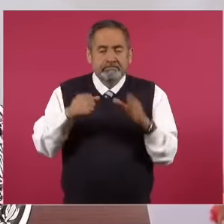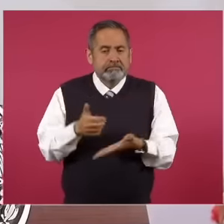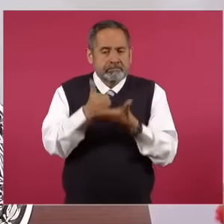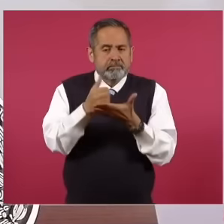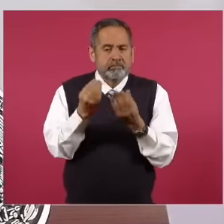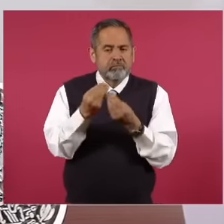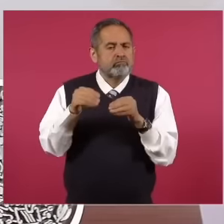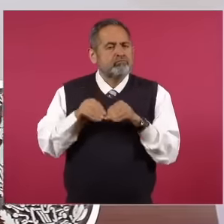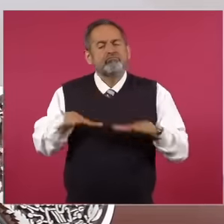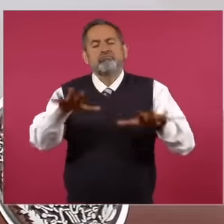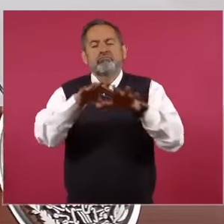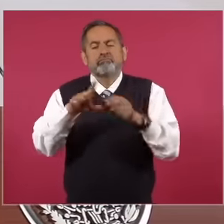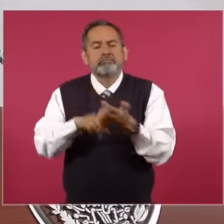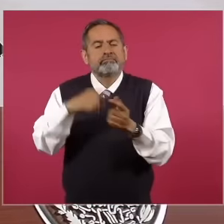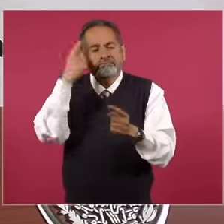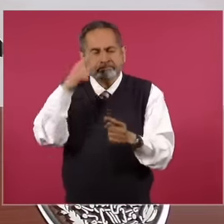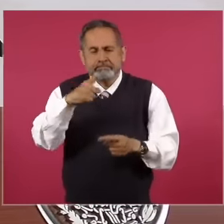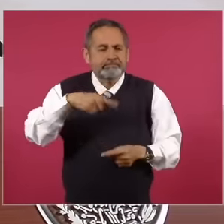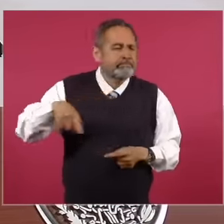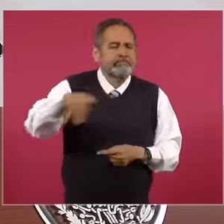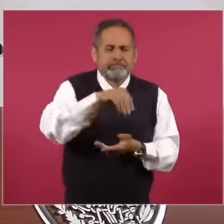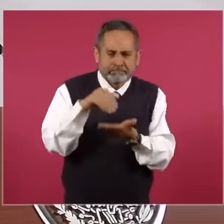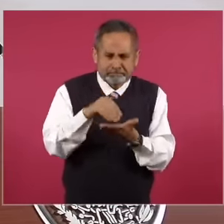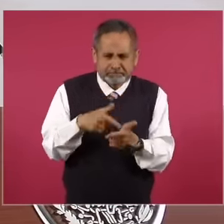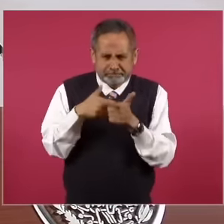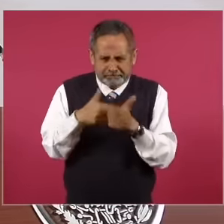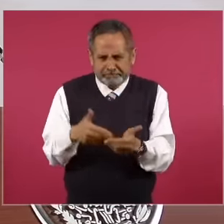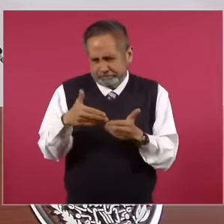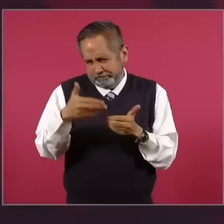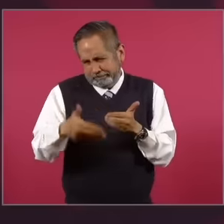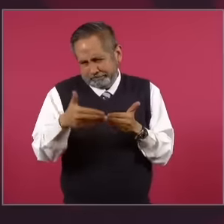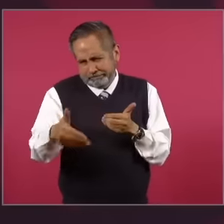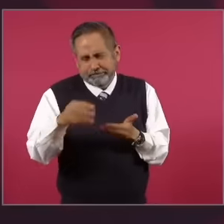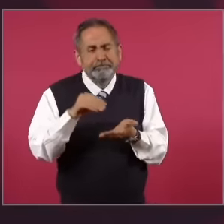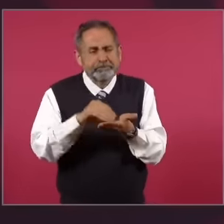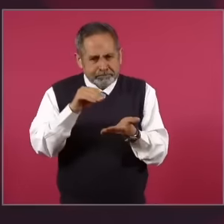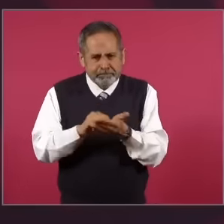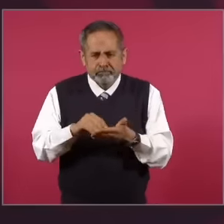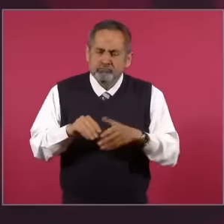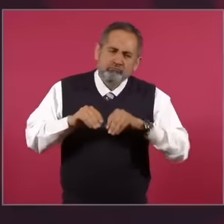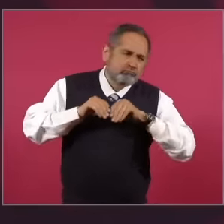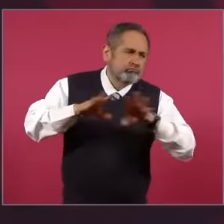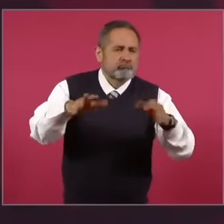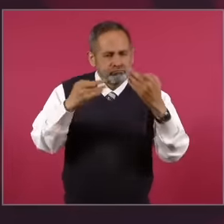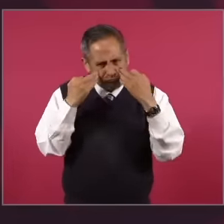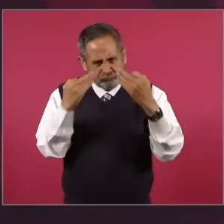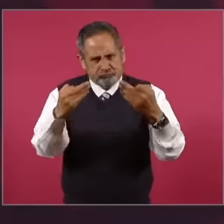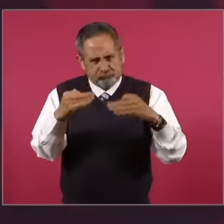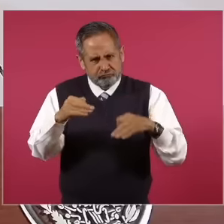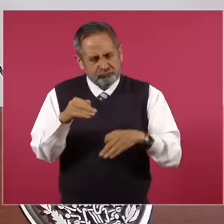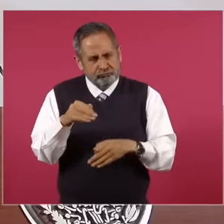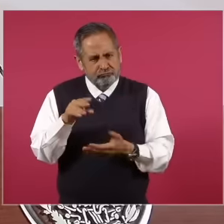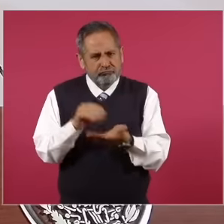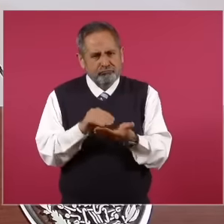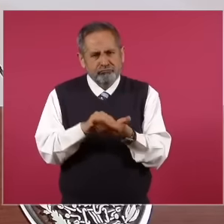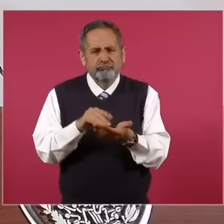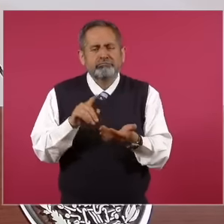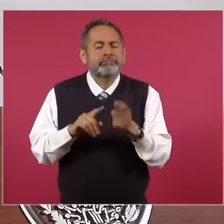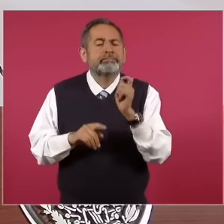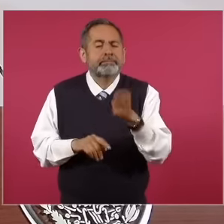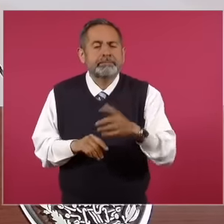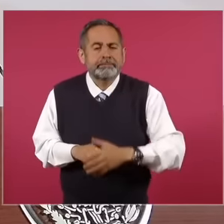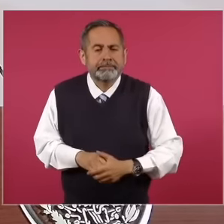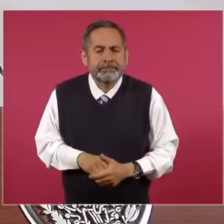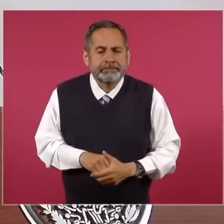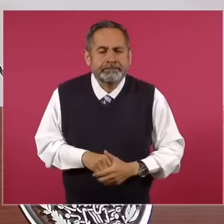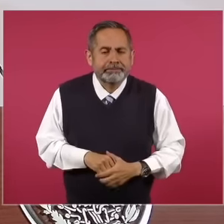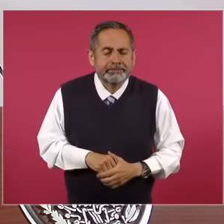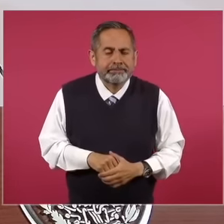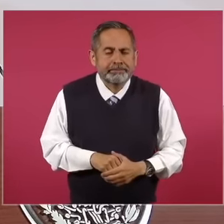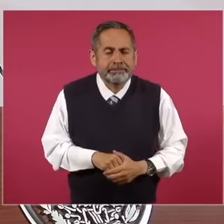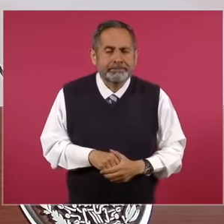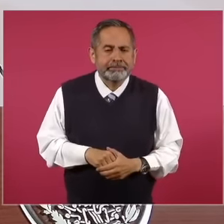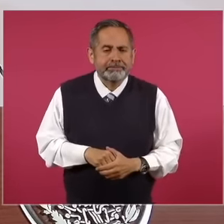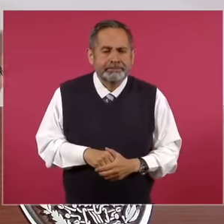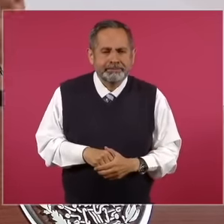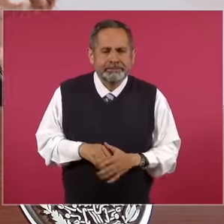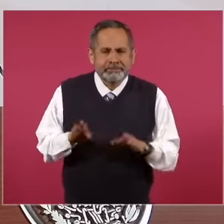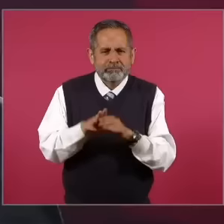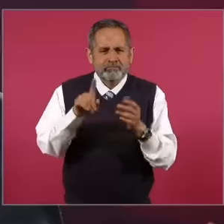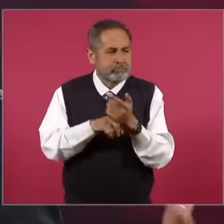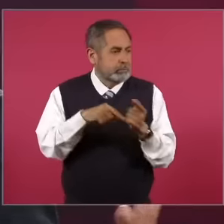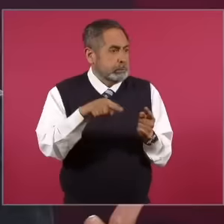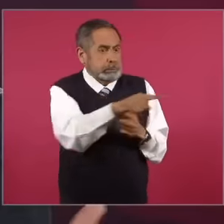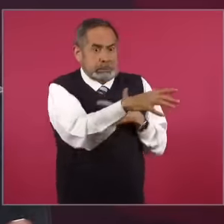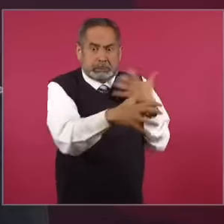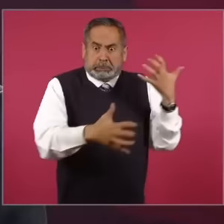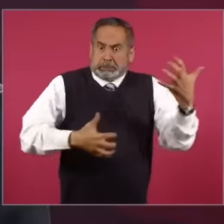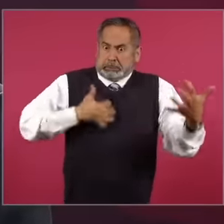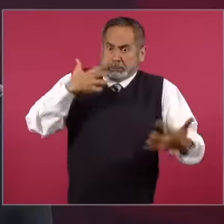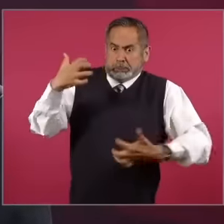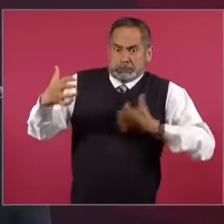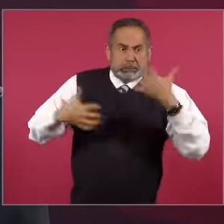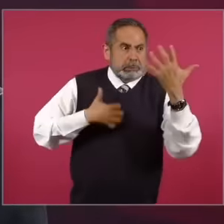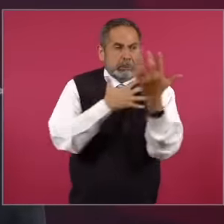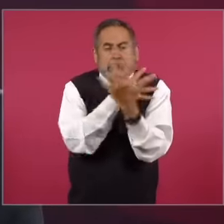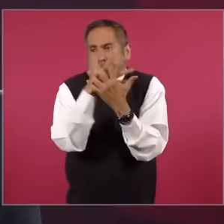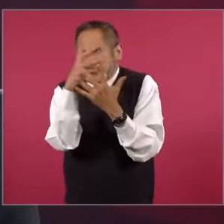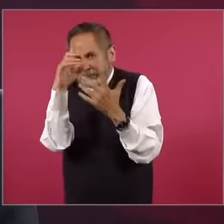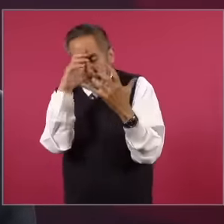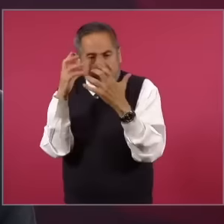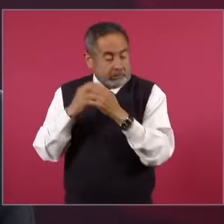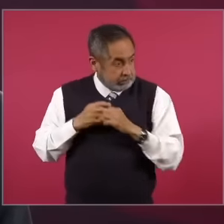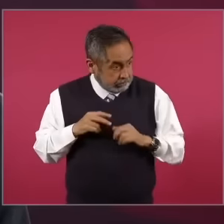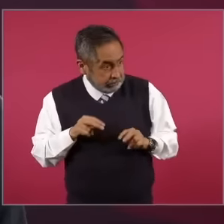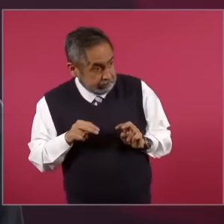continue to show how energetic They are some of ours